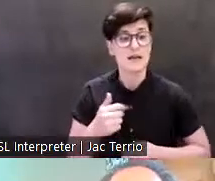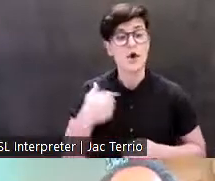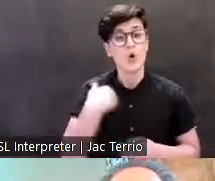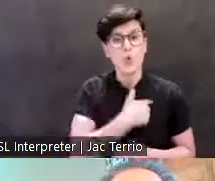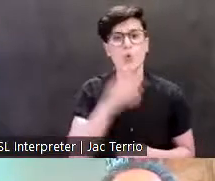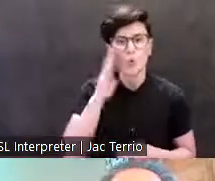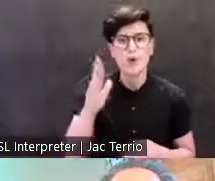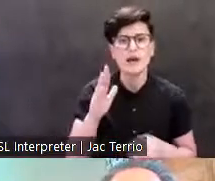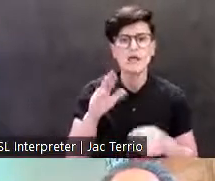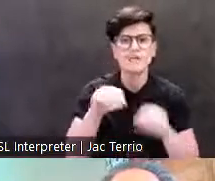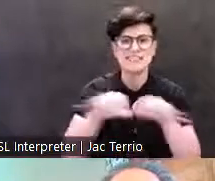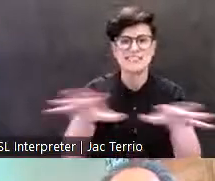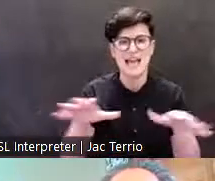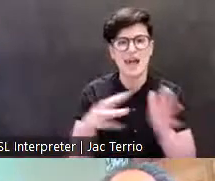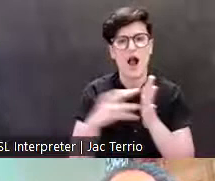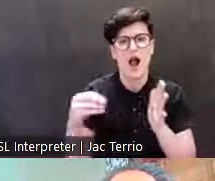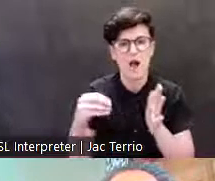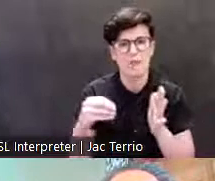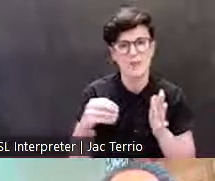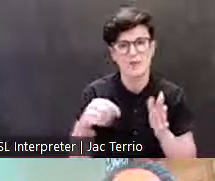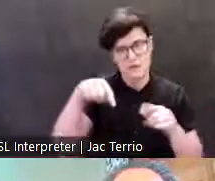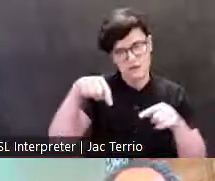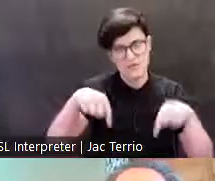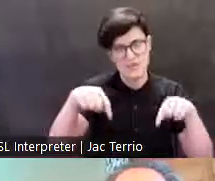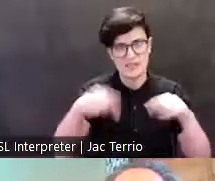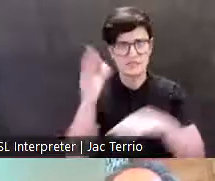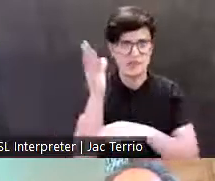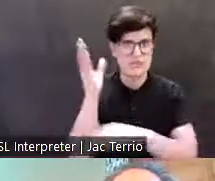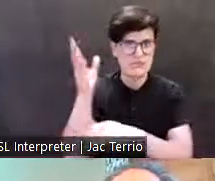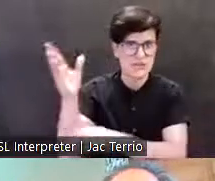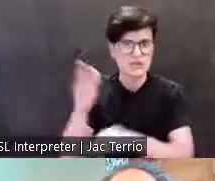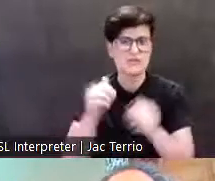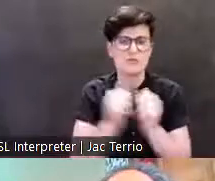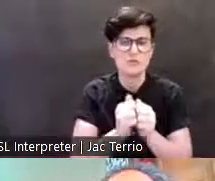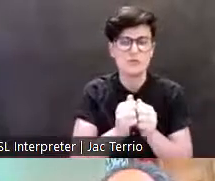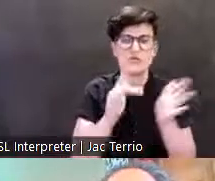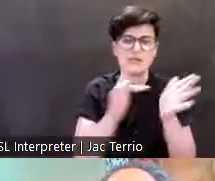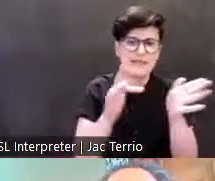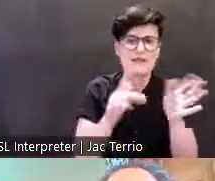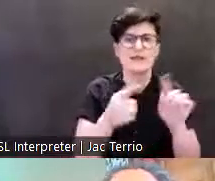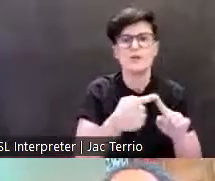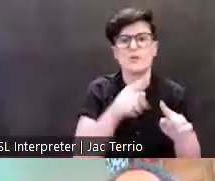We will send out an email afterwords with links to the power points and other resources